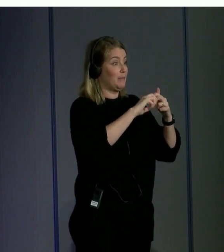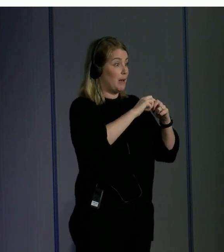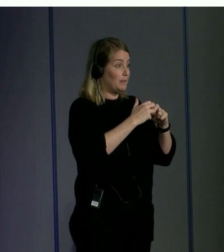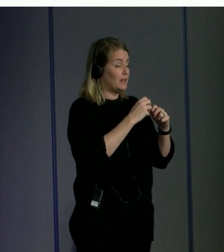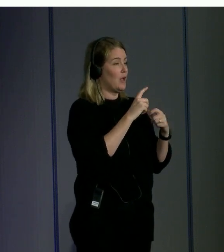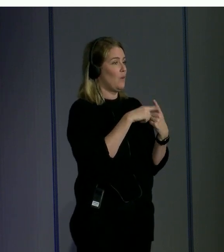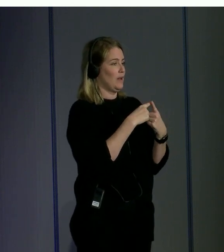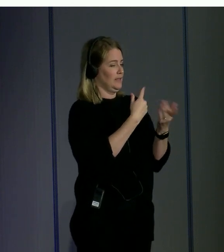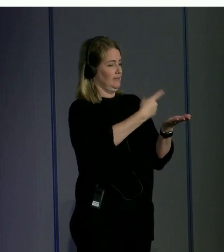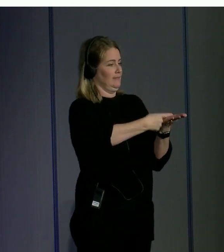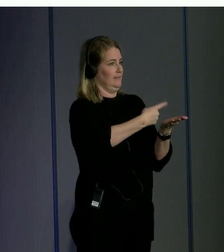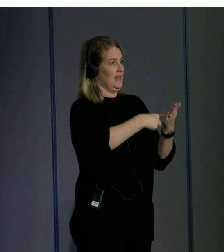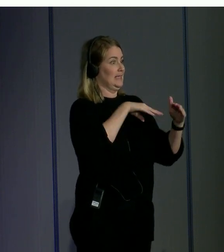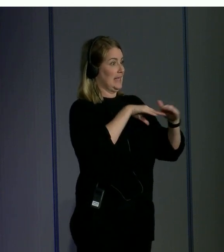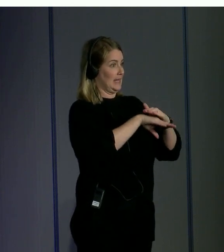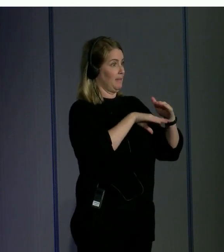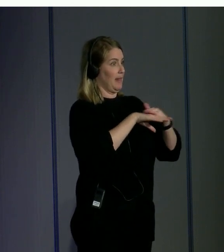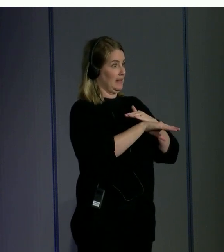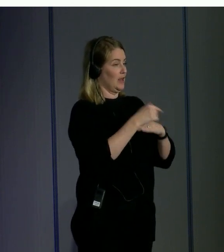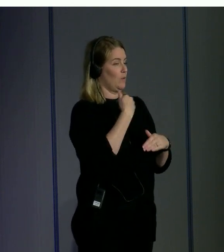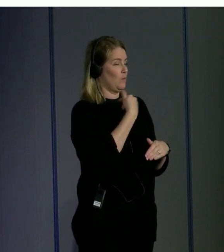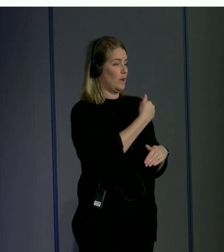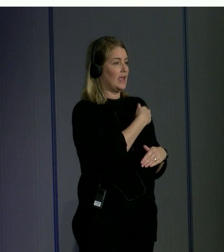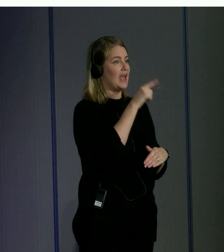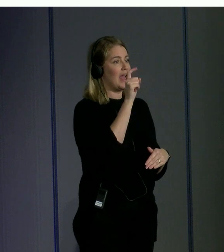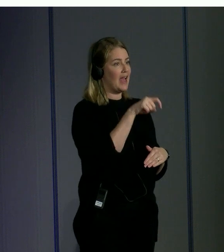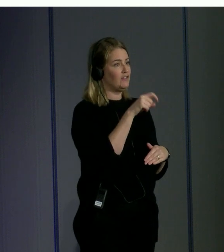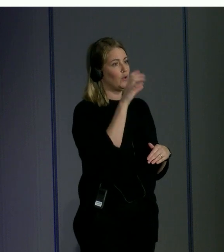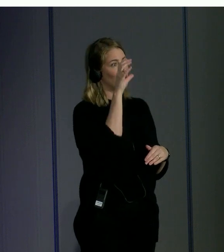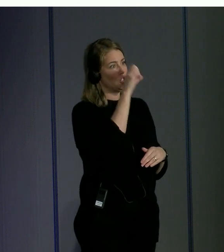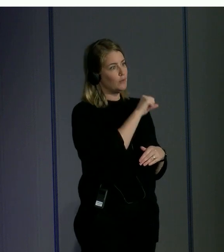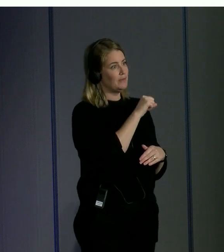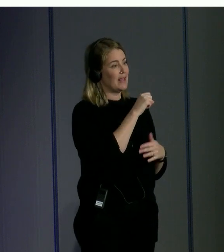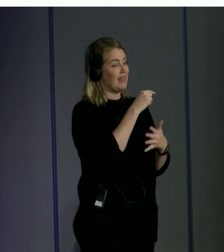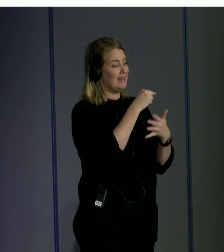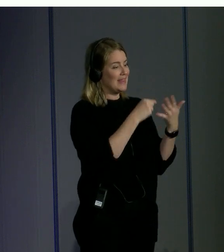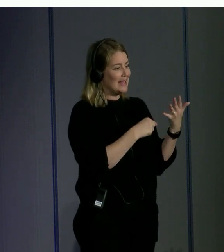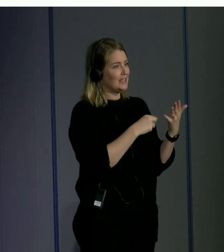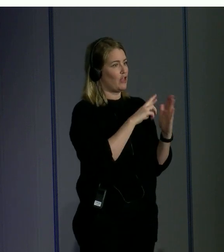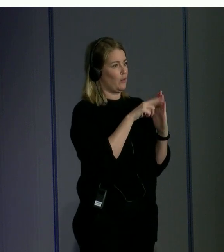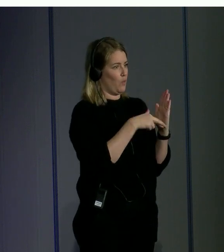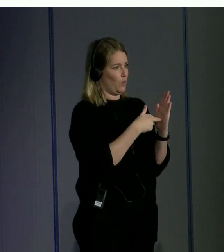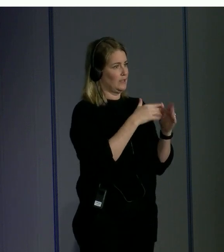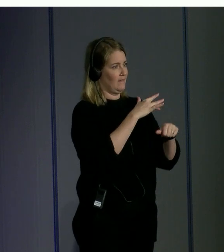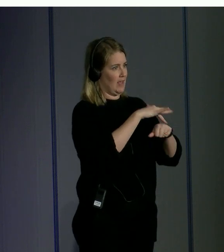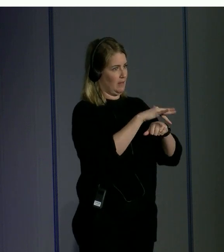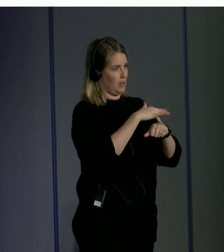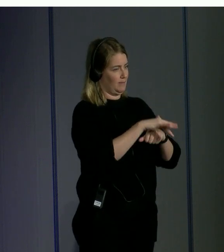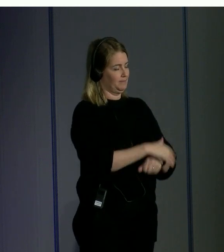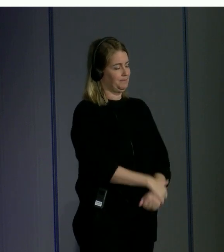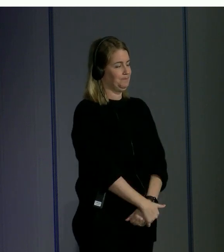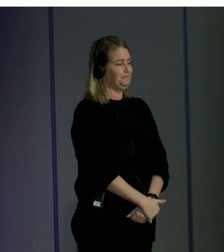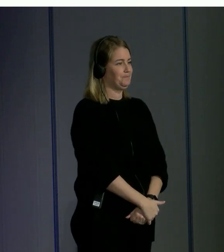When we're talking about accessibility, we have to assume that these are the only roles that are available.